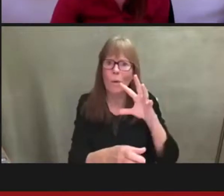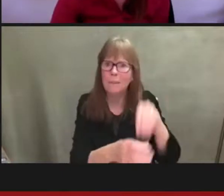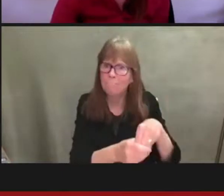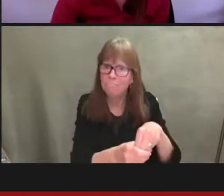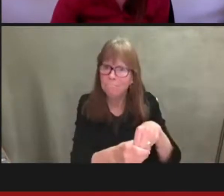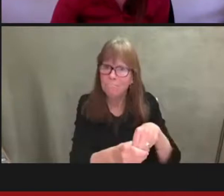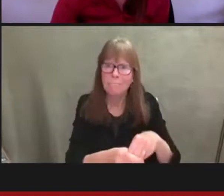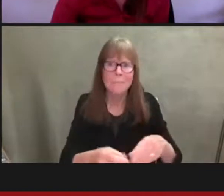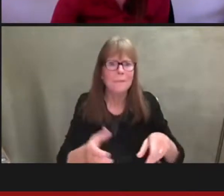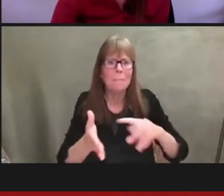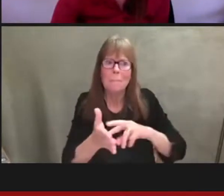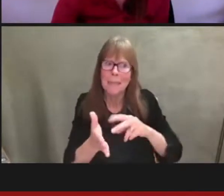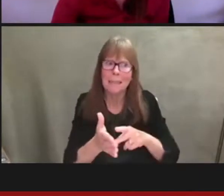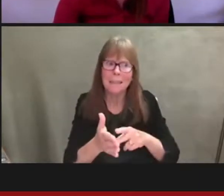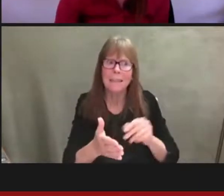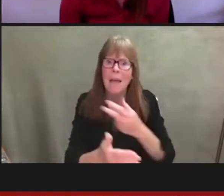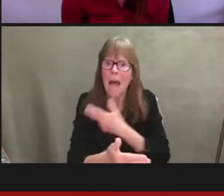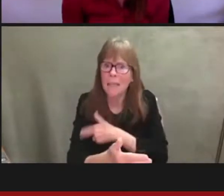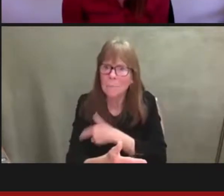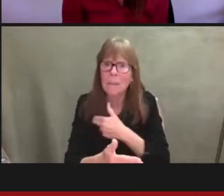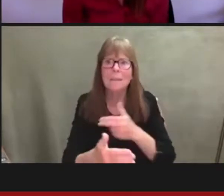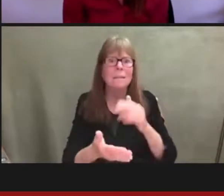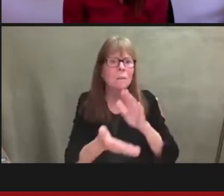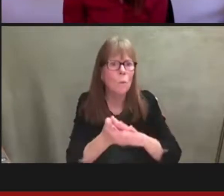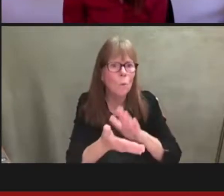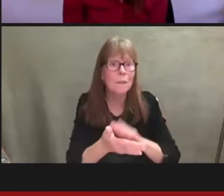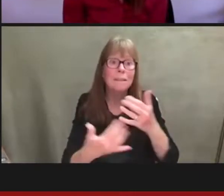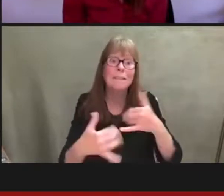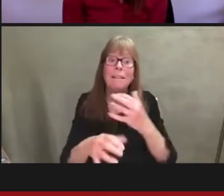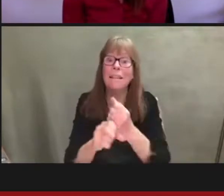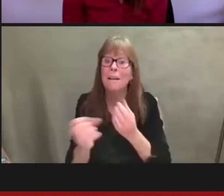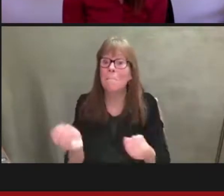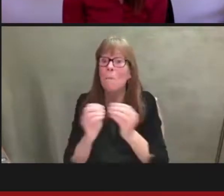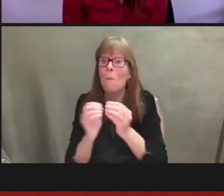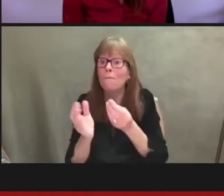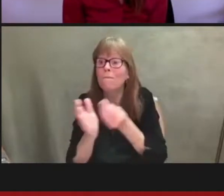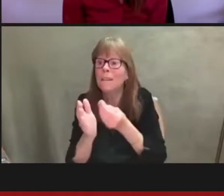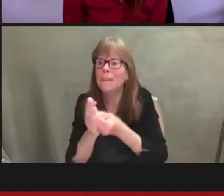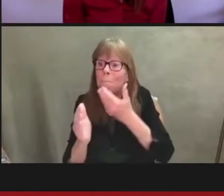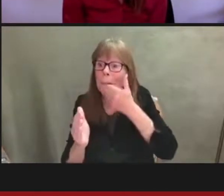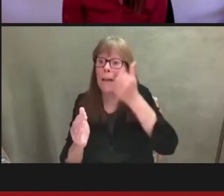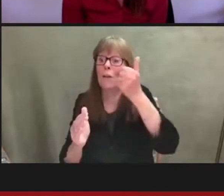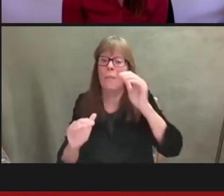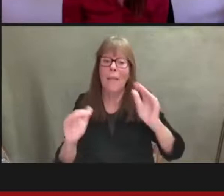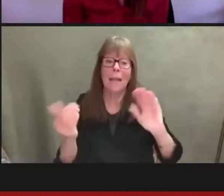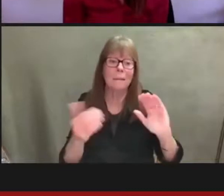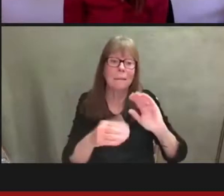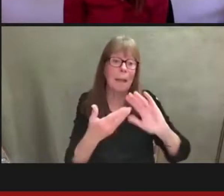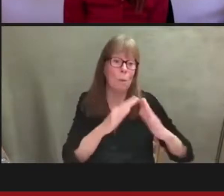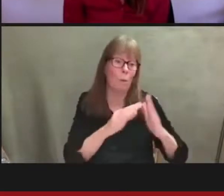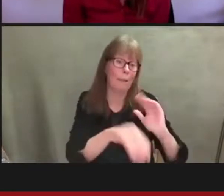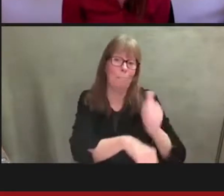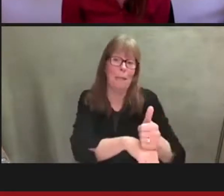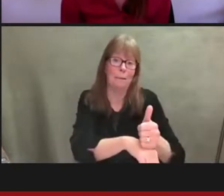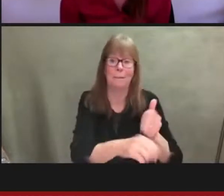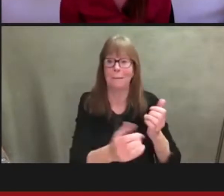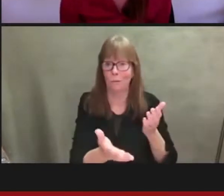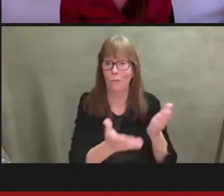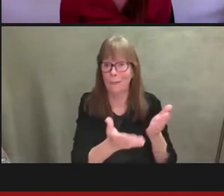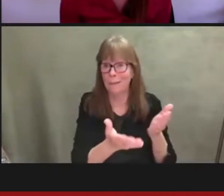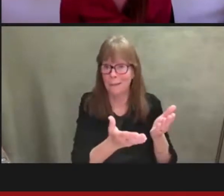And so institutions are still funded better than community-based services.